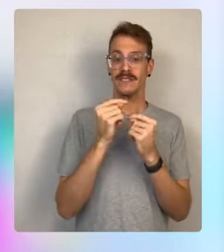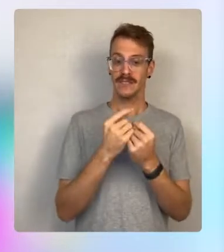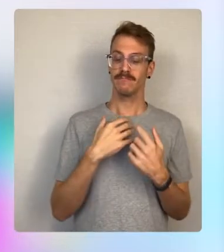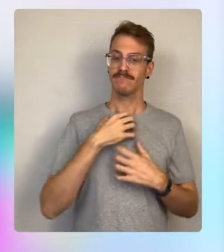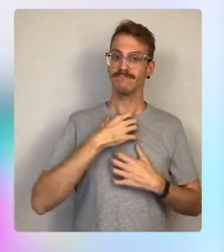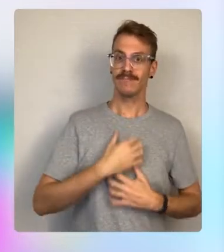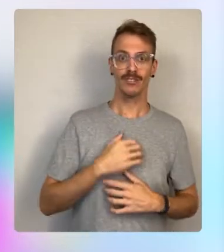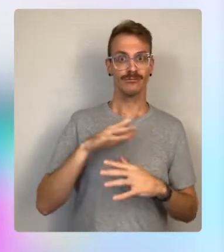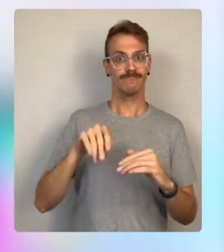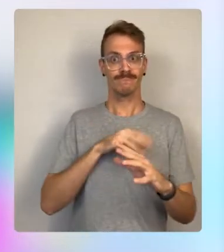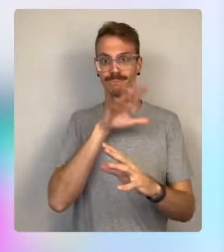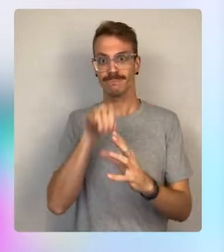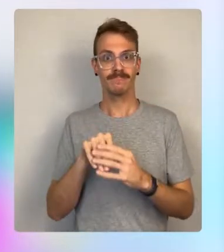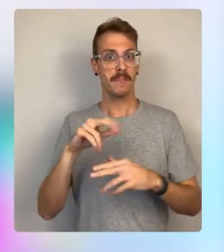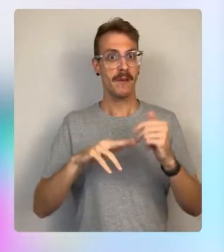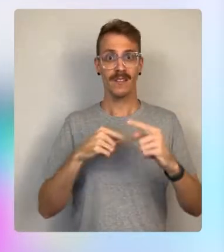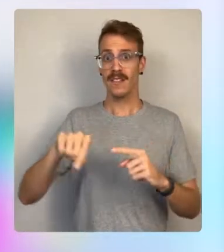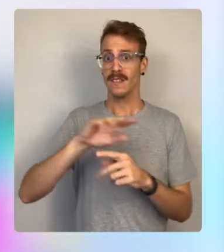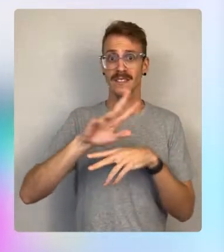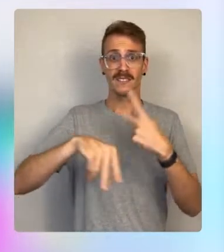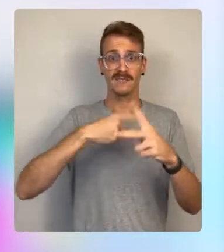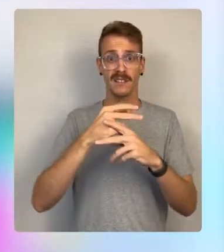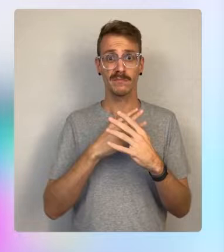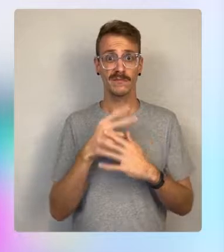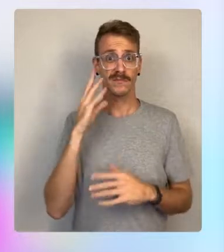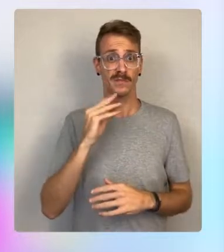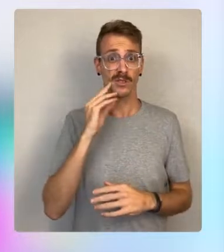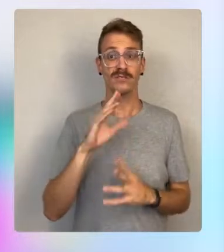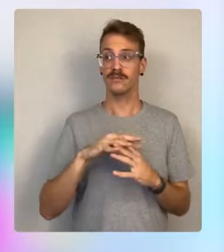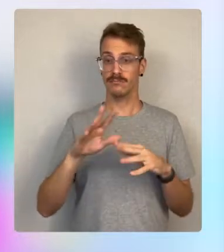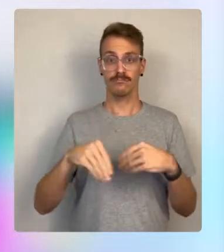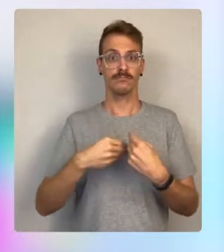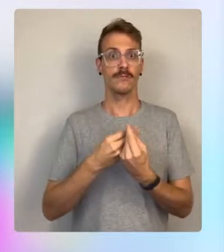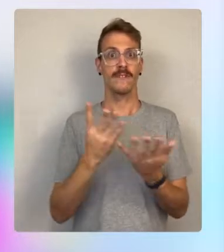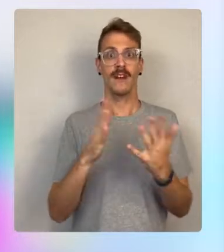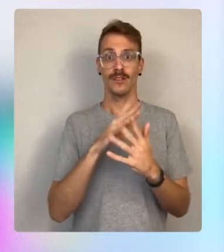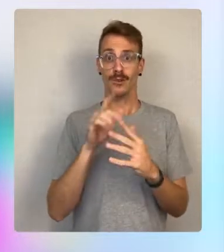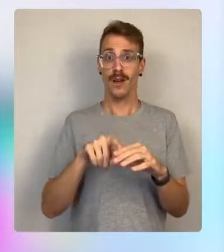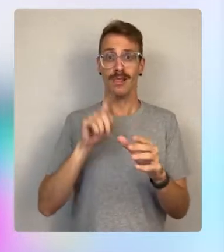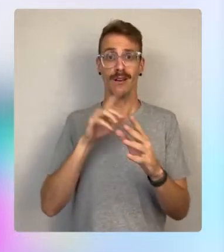about creating these types of experiences and helping other creators unlock the power of Horizon Worlds.